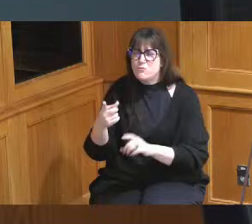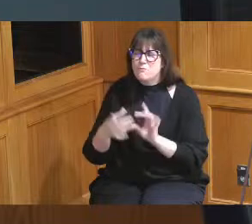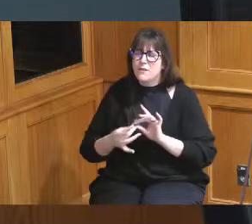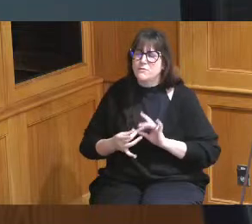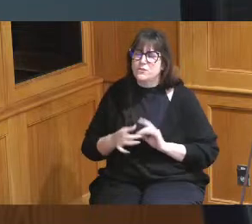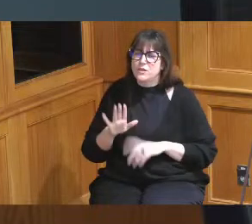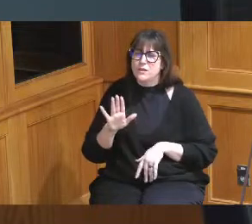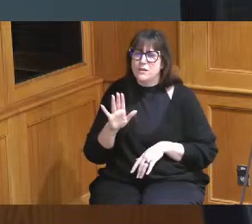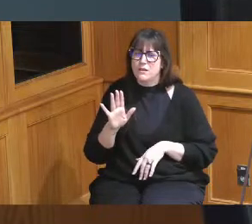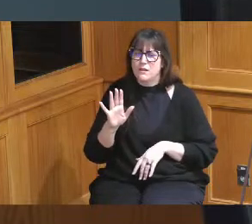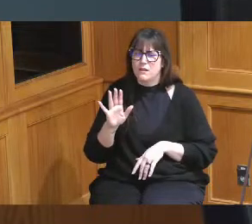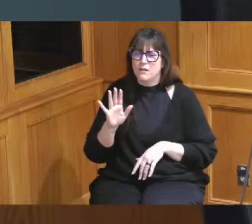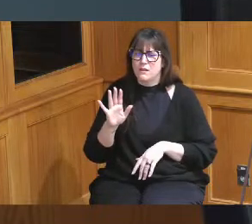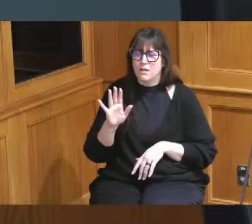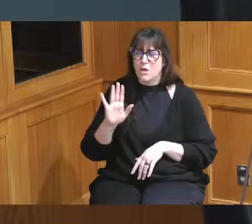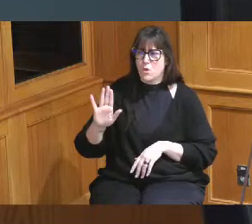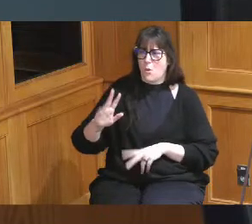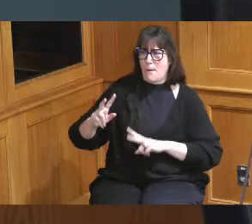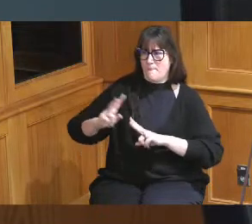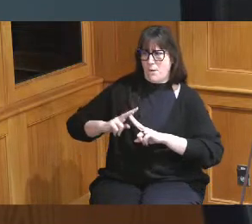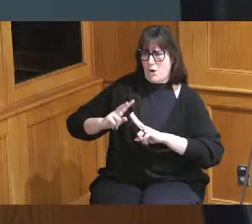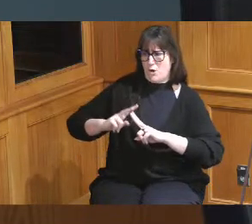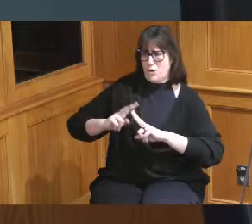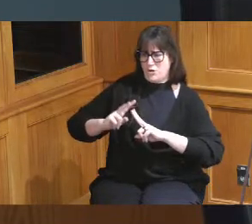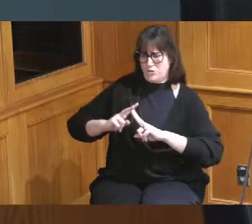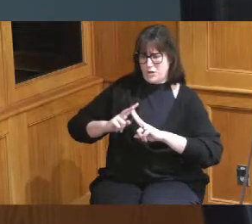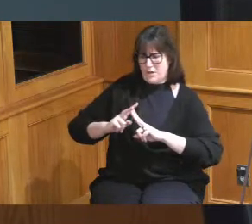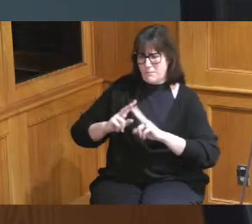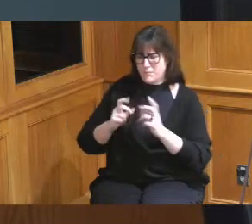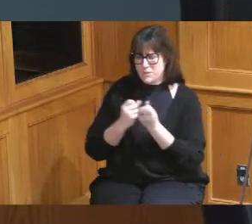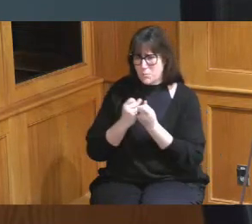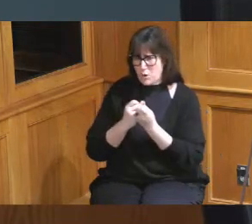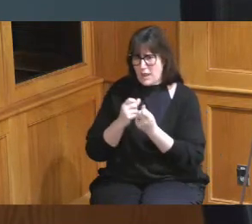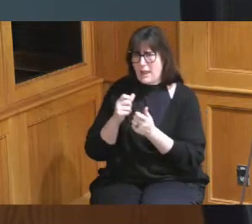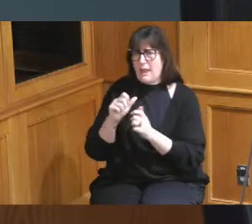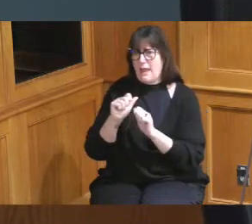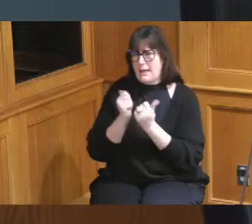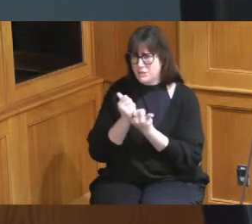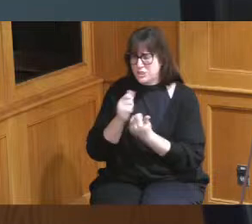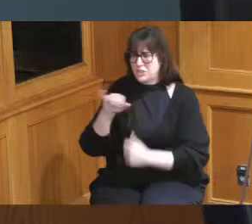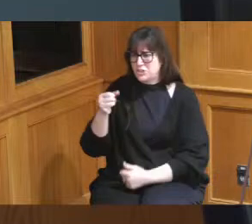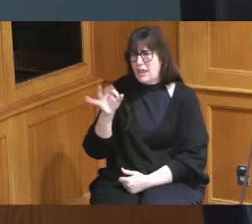your Partnerships the coordinating and supporting agencies you've got JFS listed as one of the many